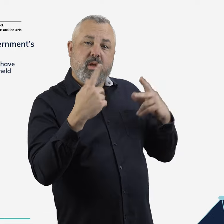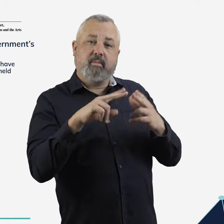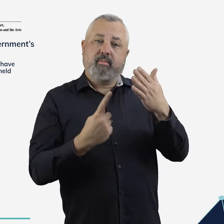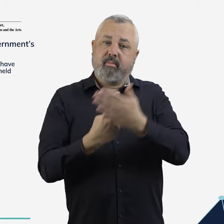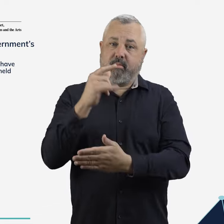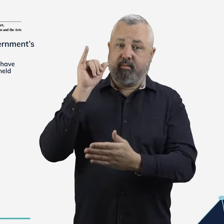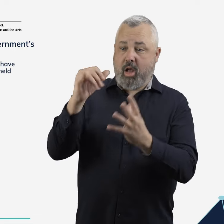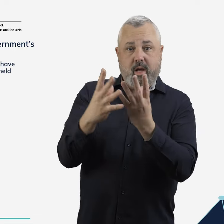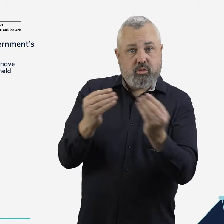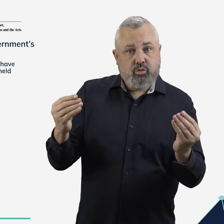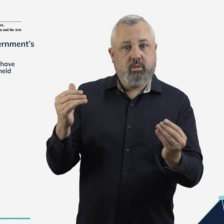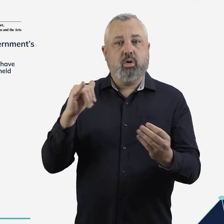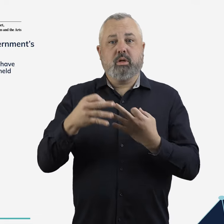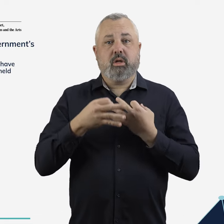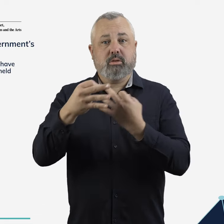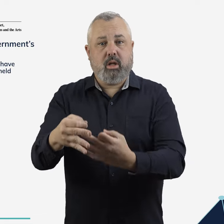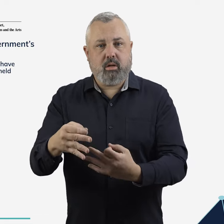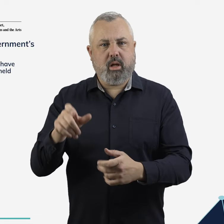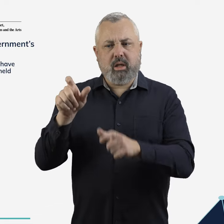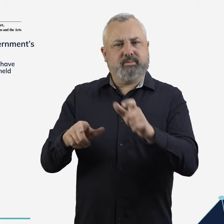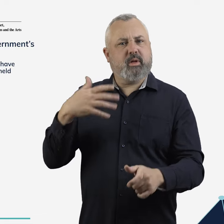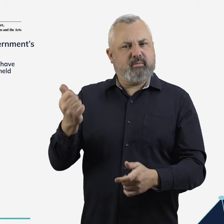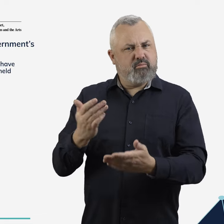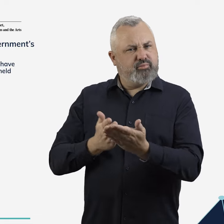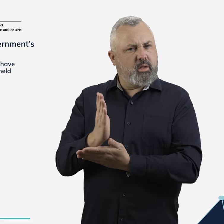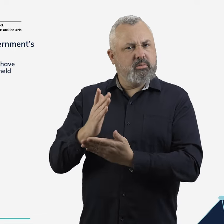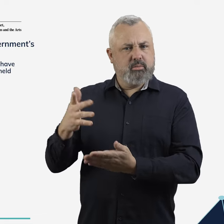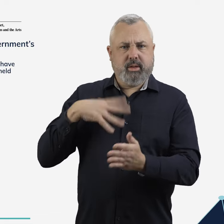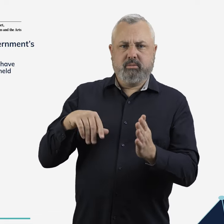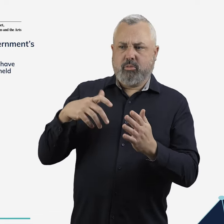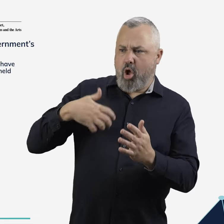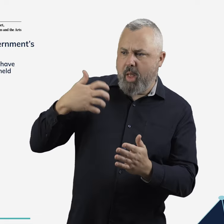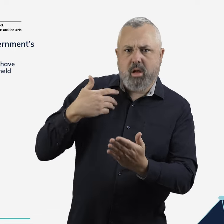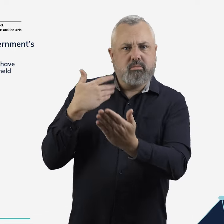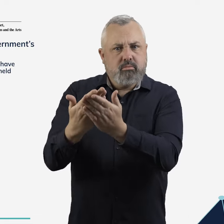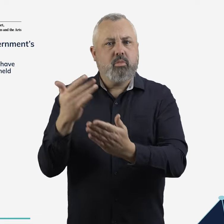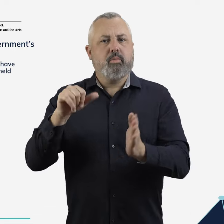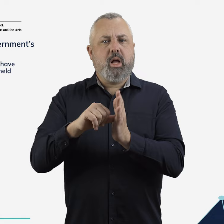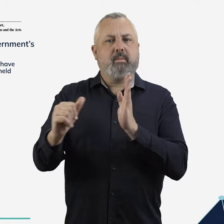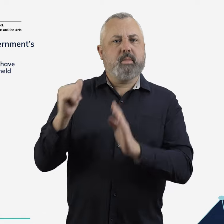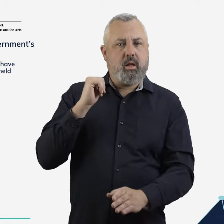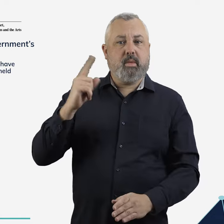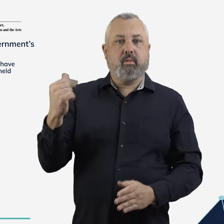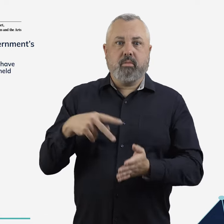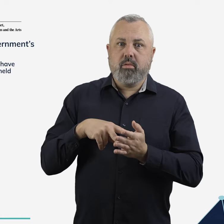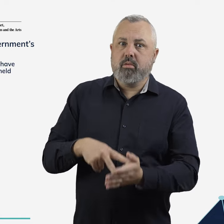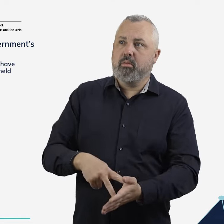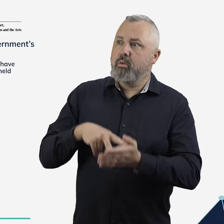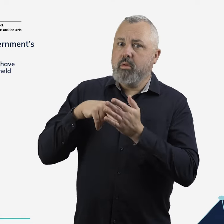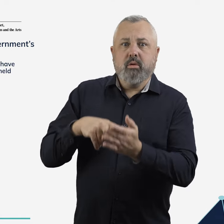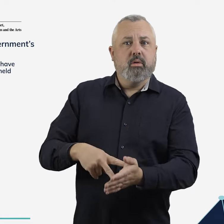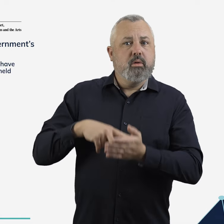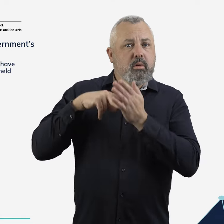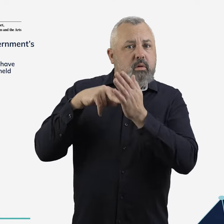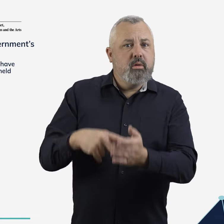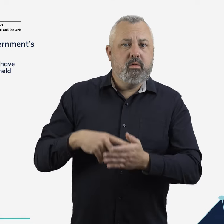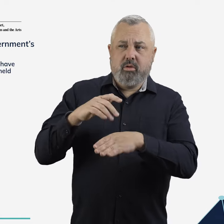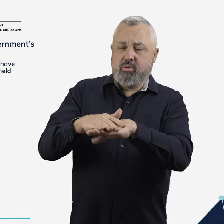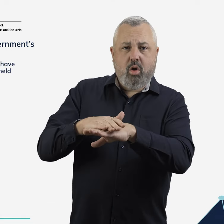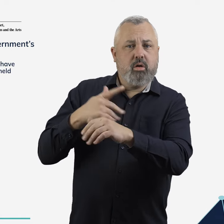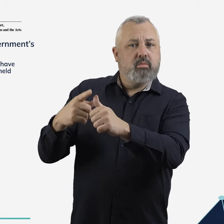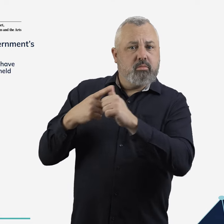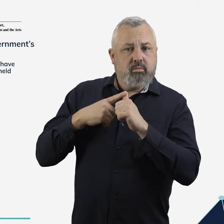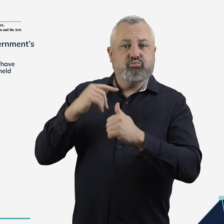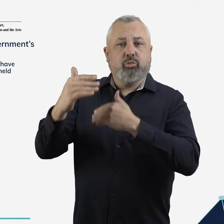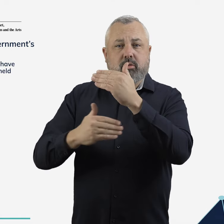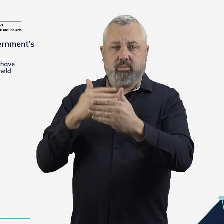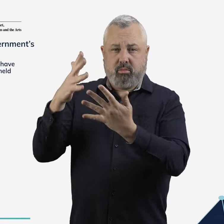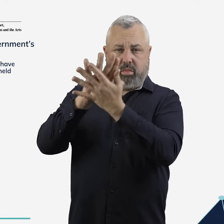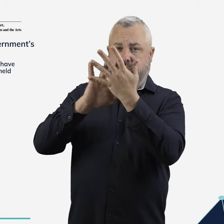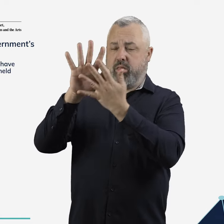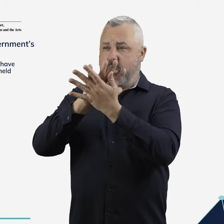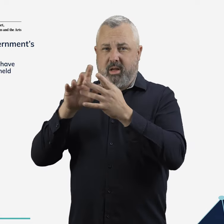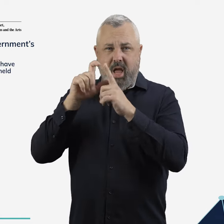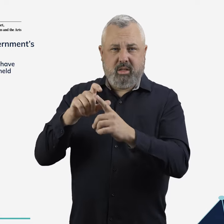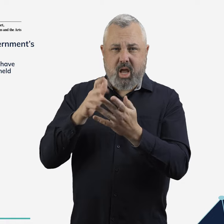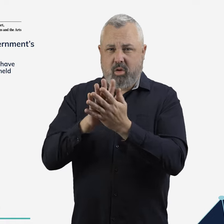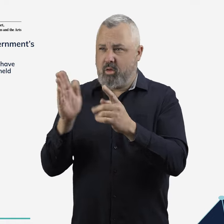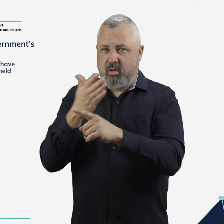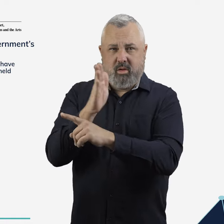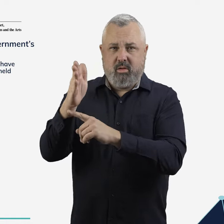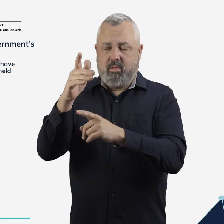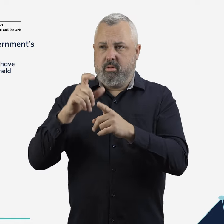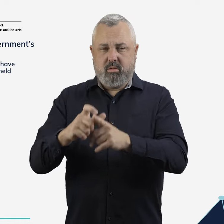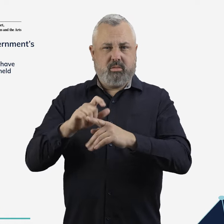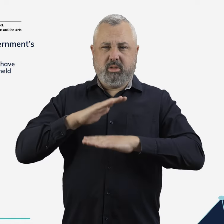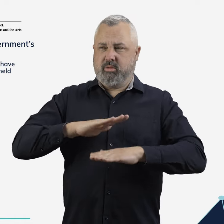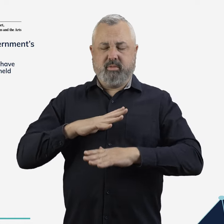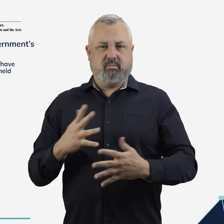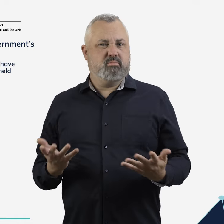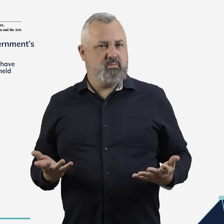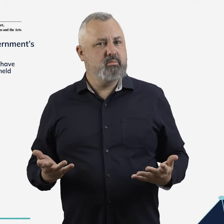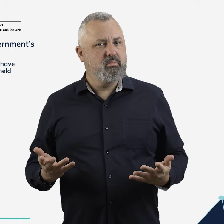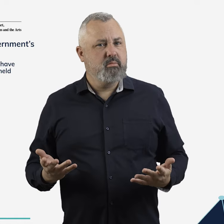When flights are cancelled or delayed, customers have found it too difficult to enforce their consumer rights.